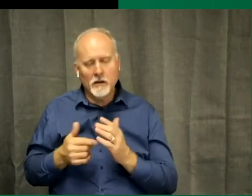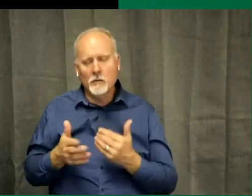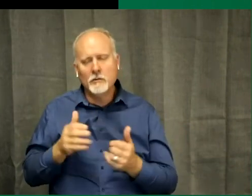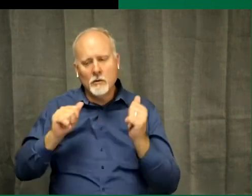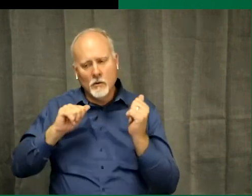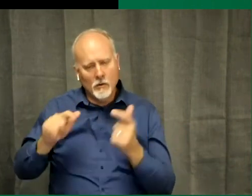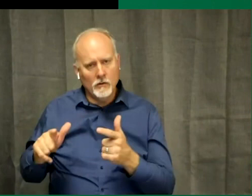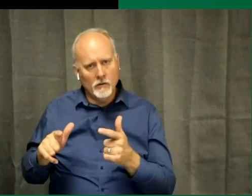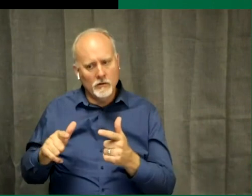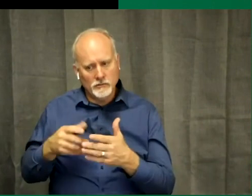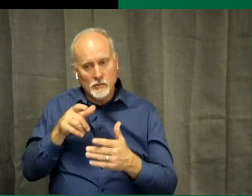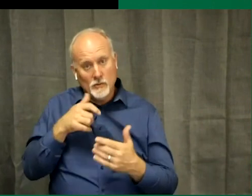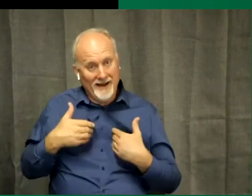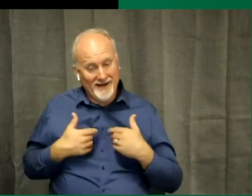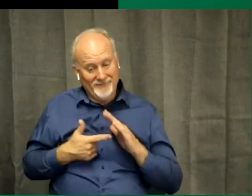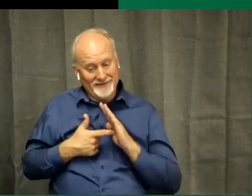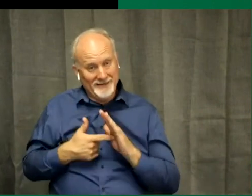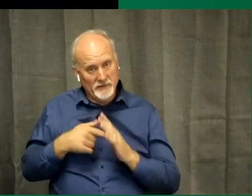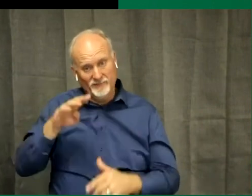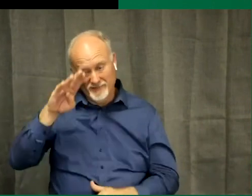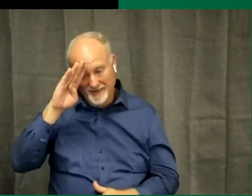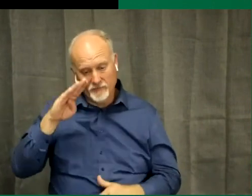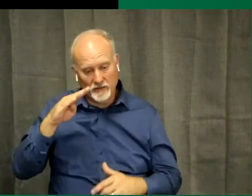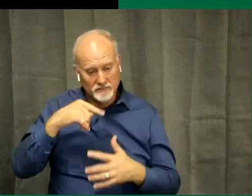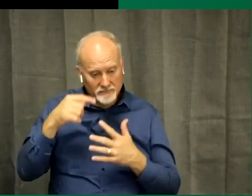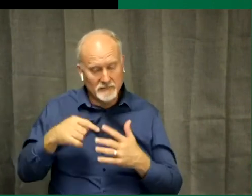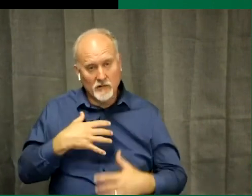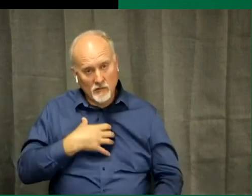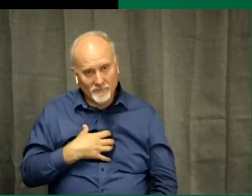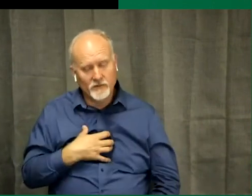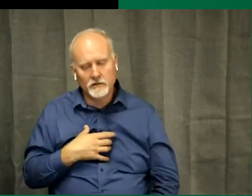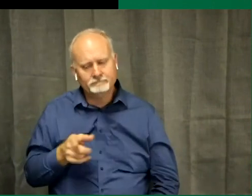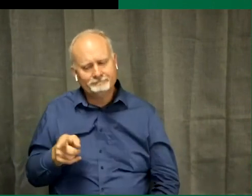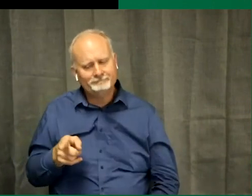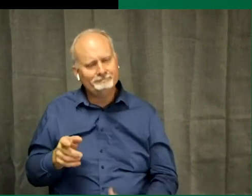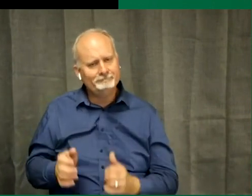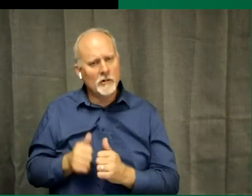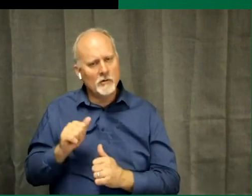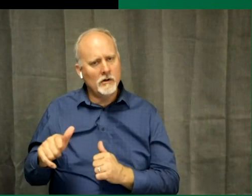encouraged or recommended to be tested and most do asymptomatic students depends on the student's